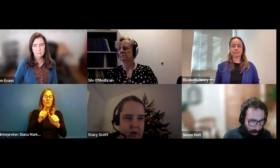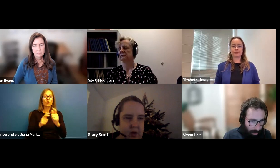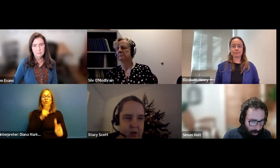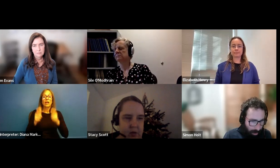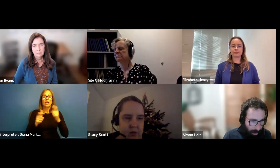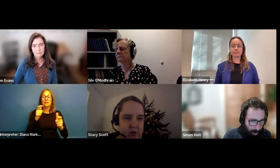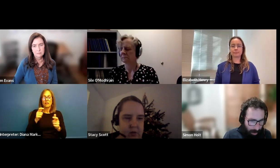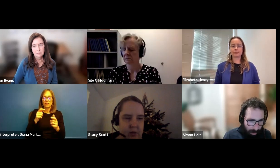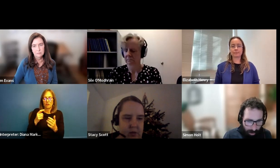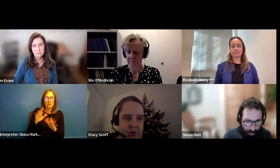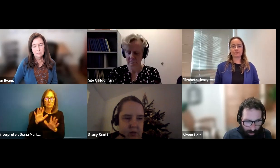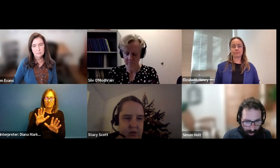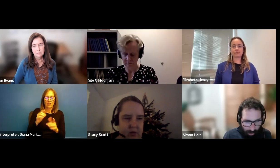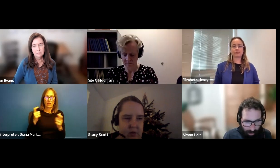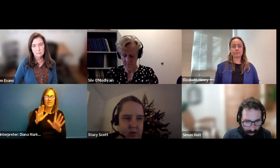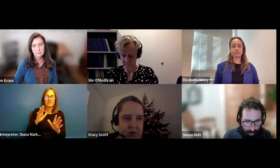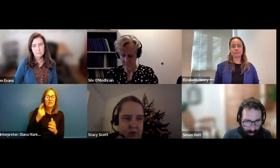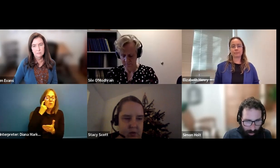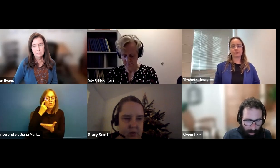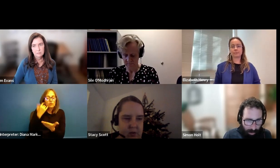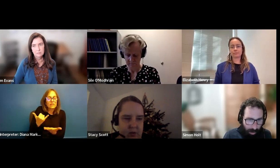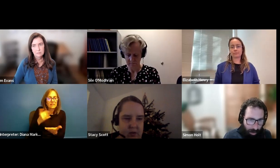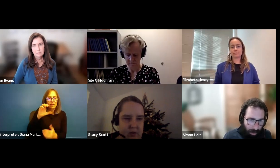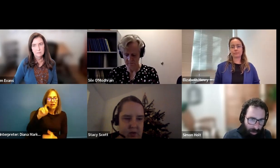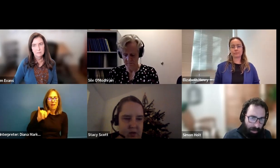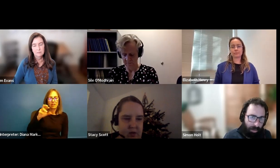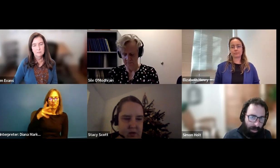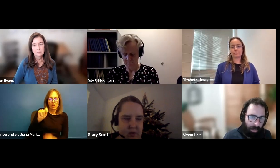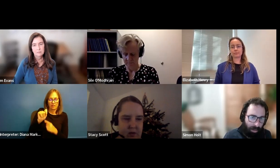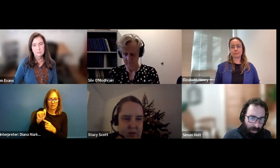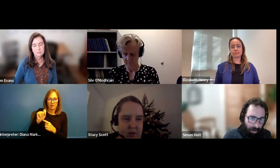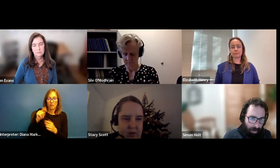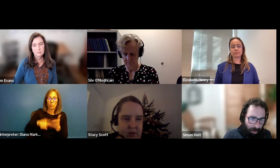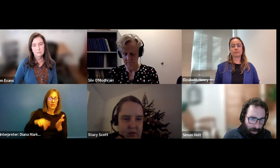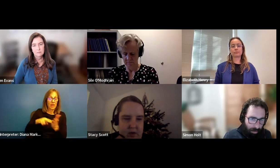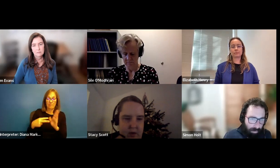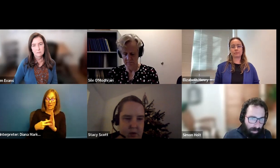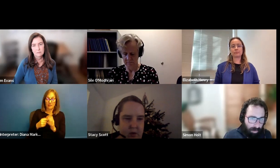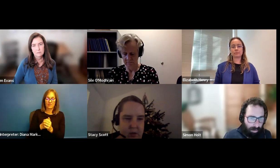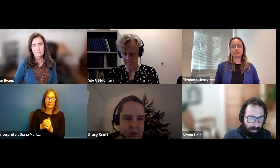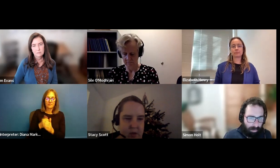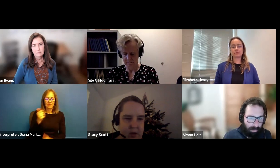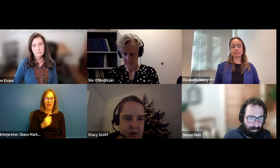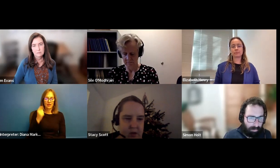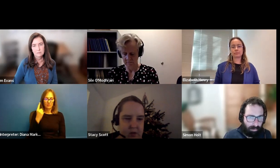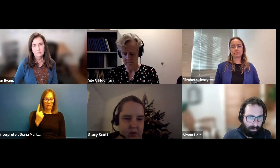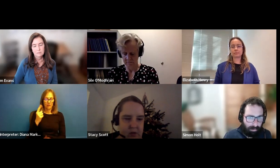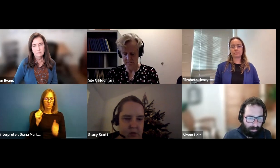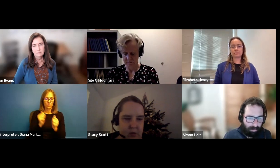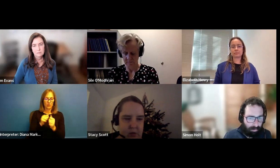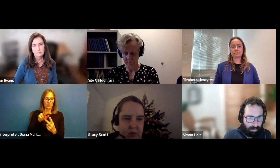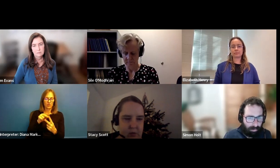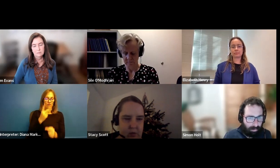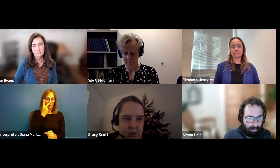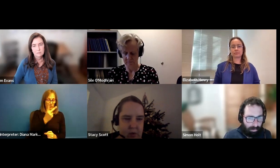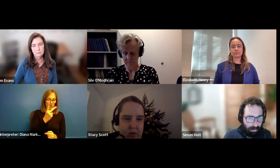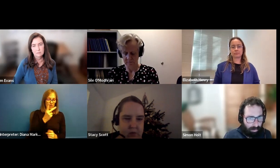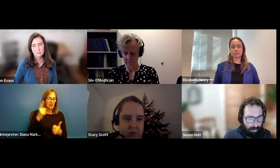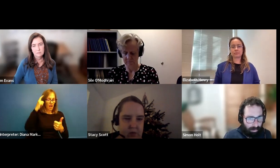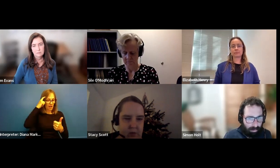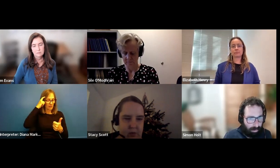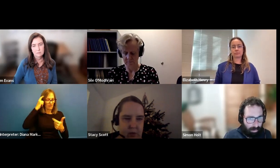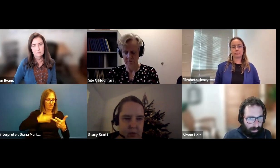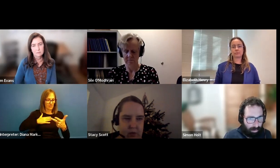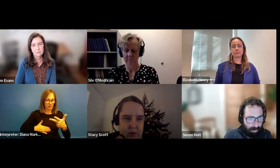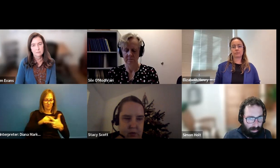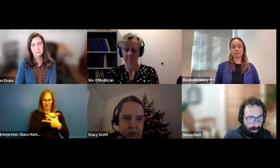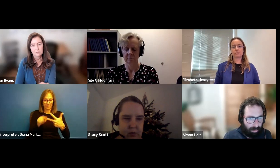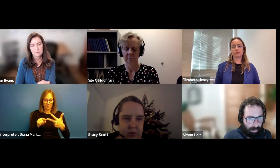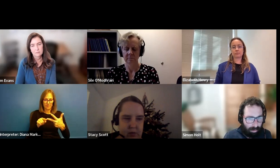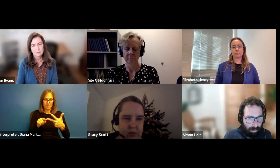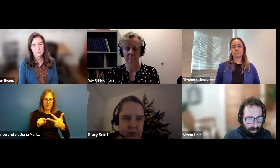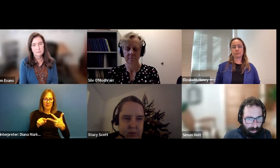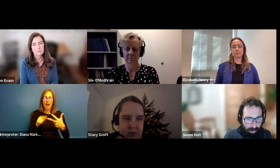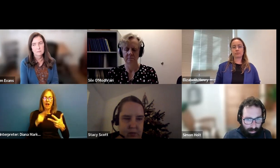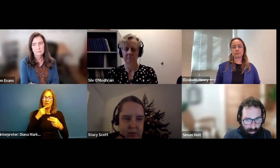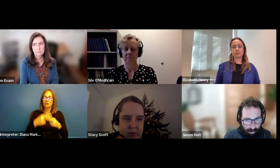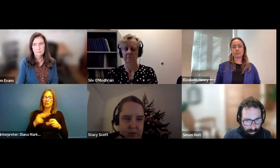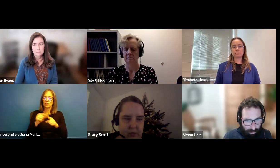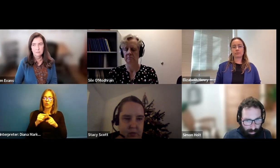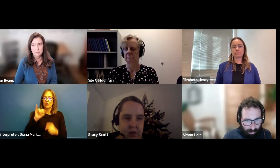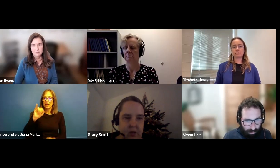Stacy Scott: And what we just copyright legislation essentially means is that in this context is that anyone with either a visual cognitive or physical, and I use the word impairment, if you know that's what they use.